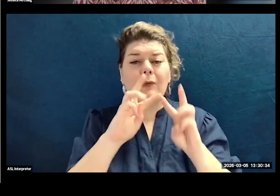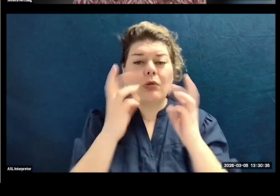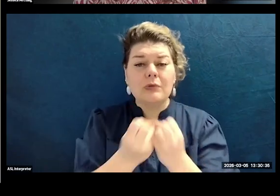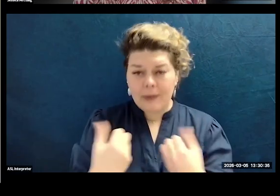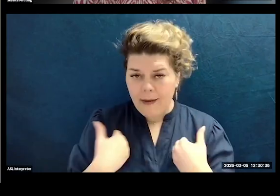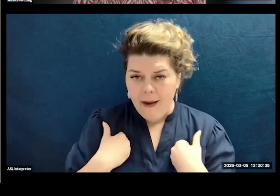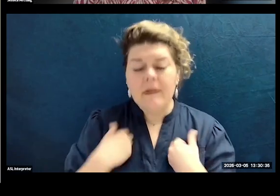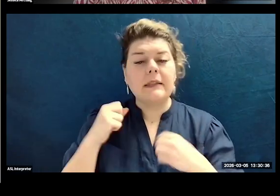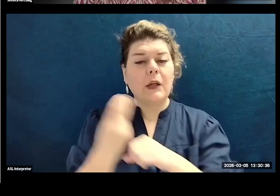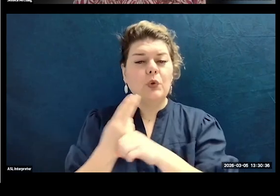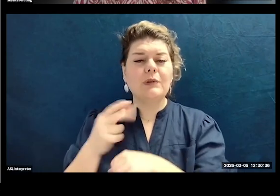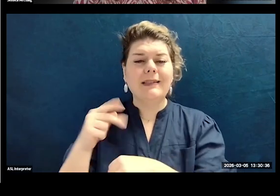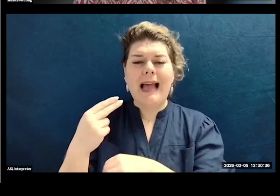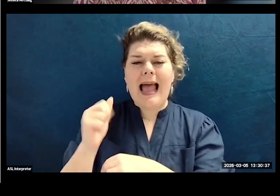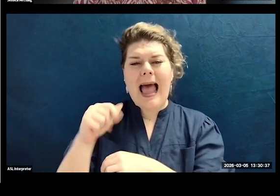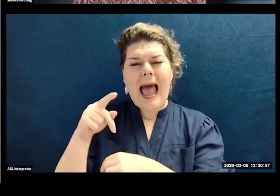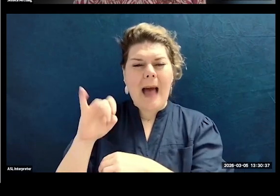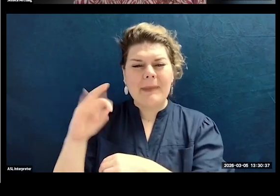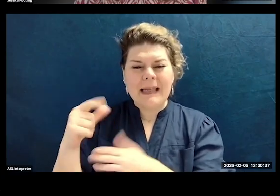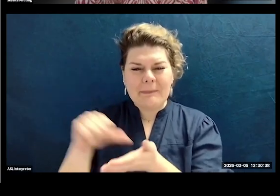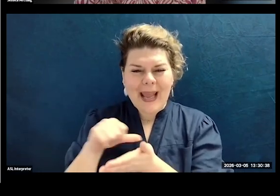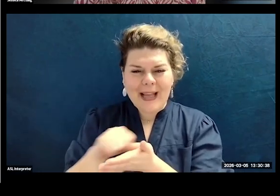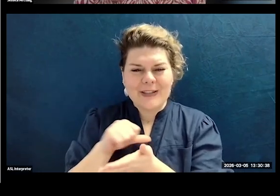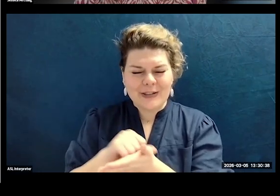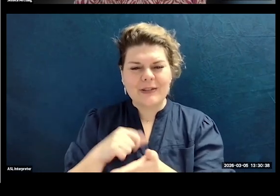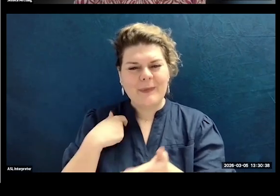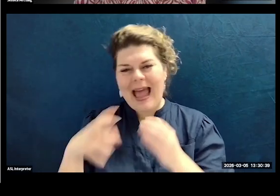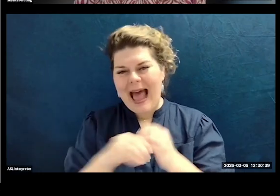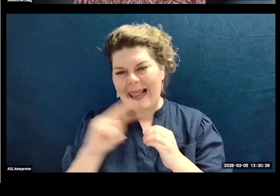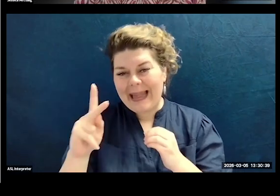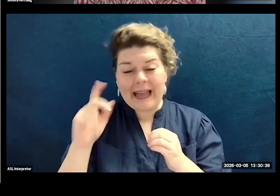through our Happening at Michigan page and we've linked to that, and there's a QR code to access that.